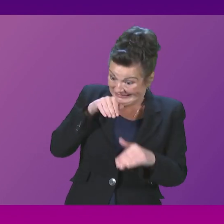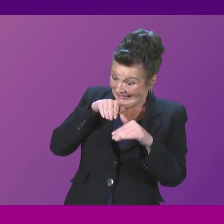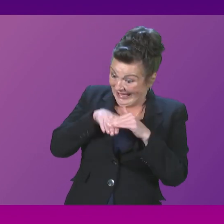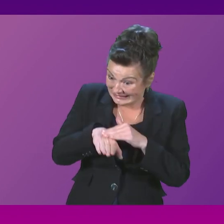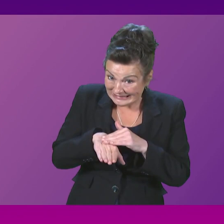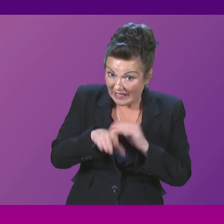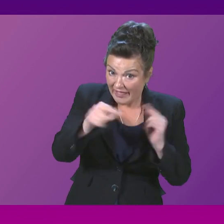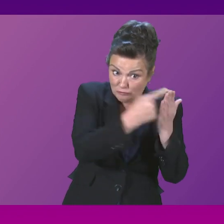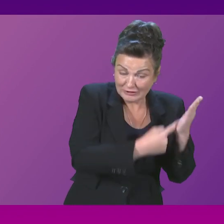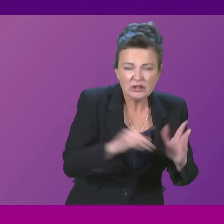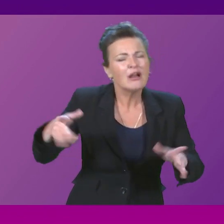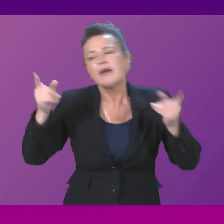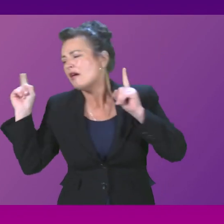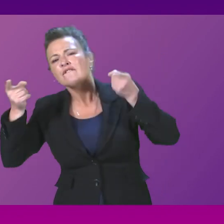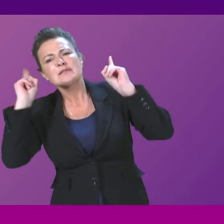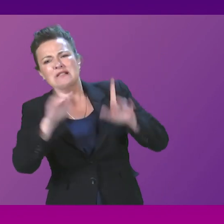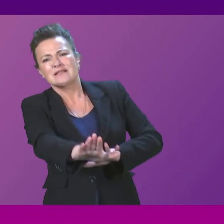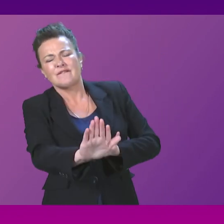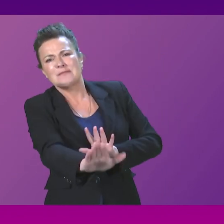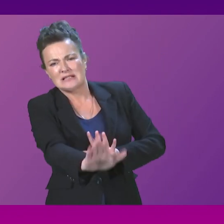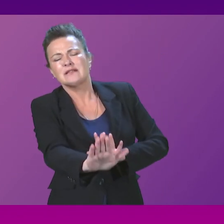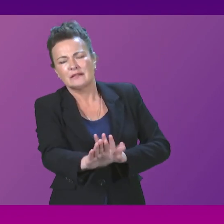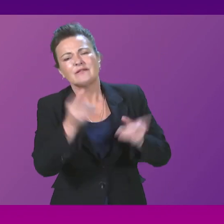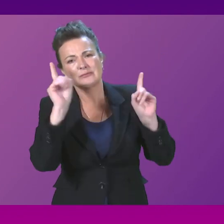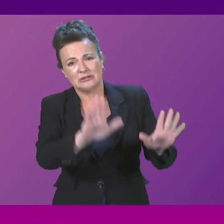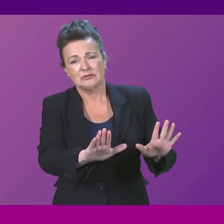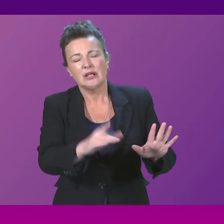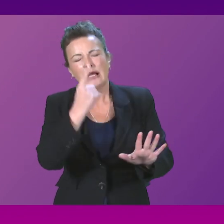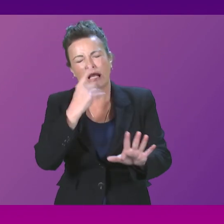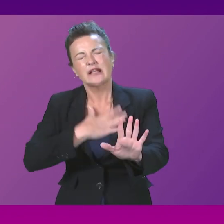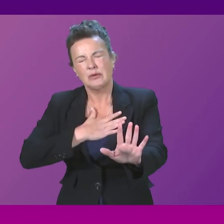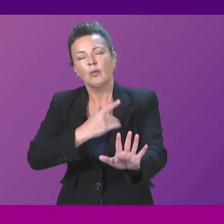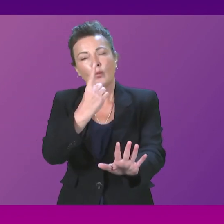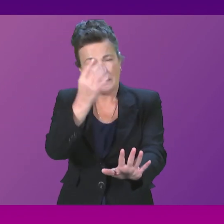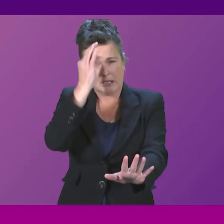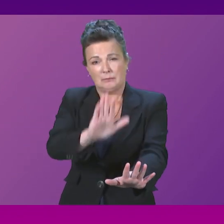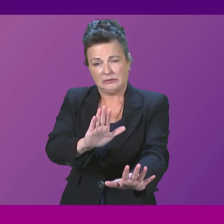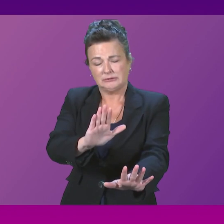First Minister, if you could just give me a moment, please.